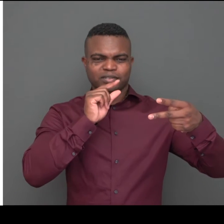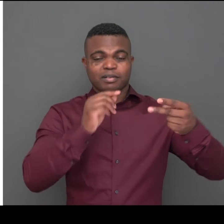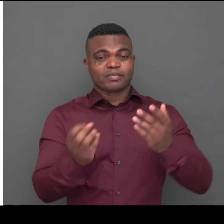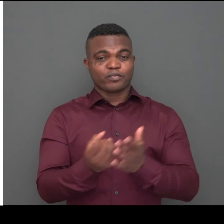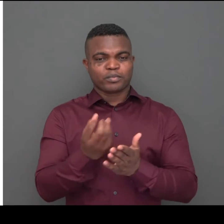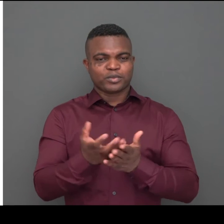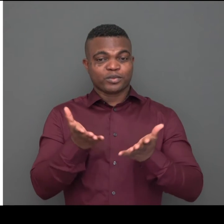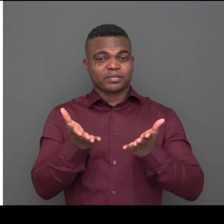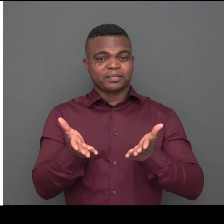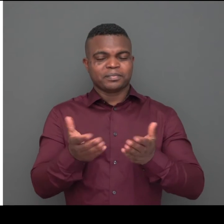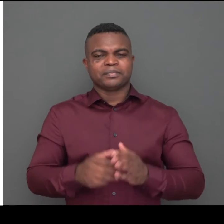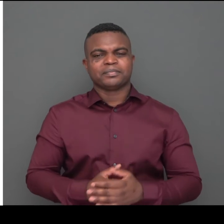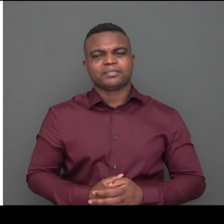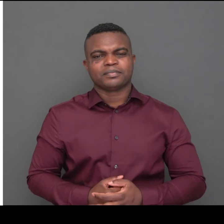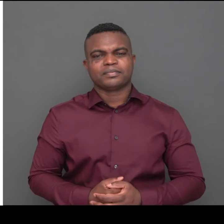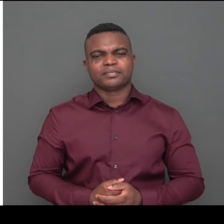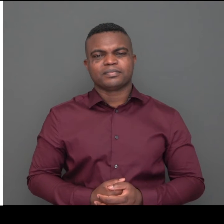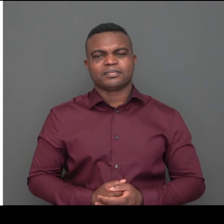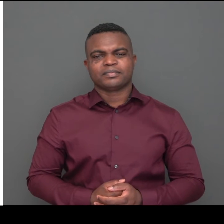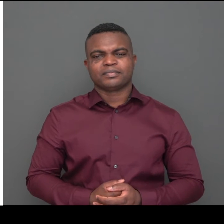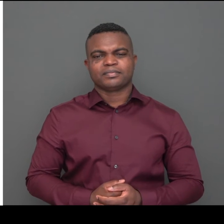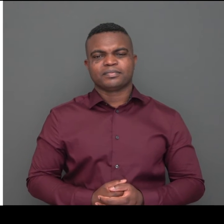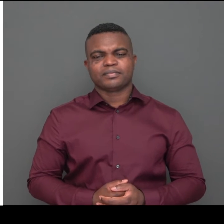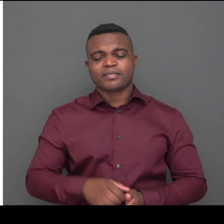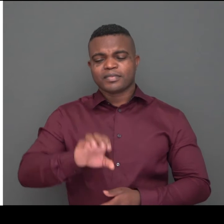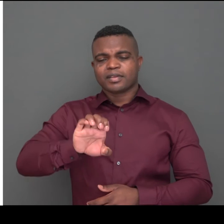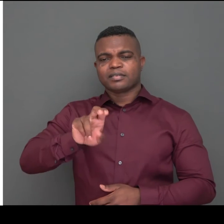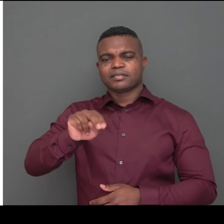or via the Twitter account @EntelisNet.